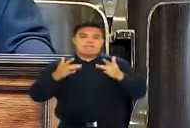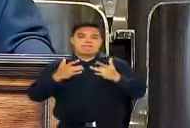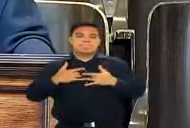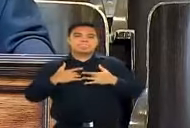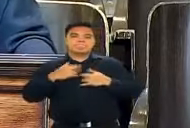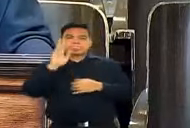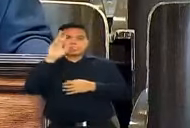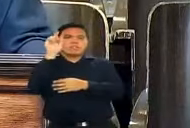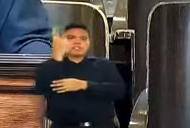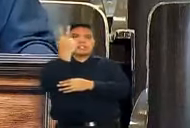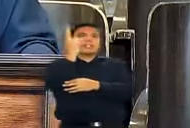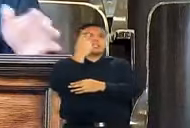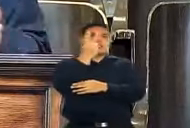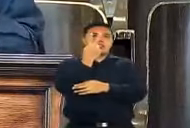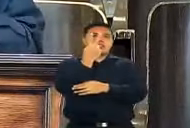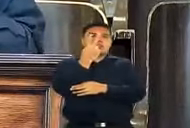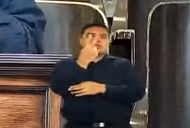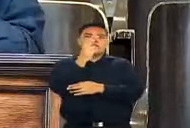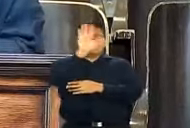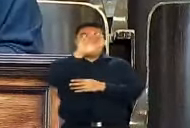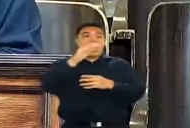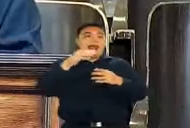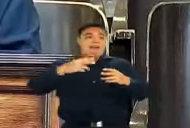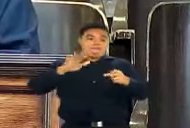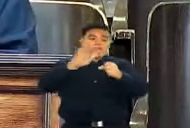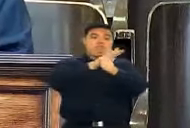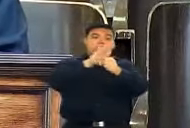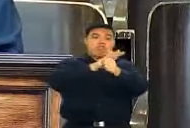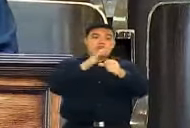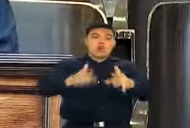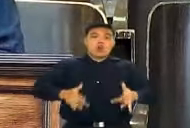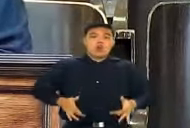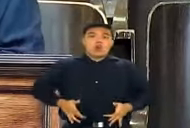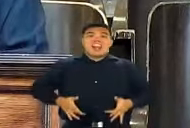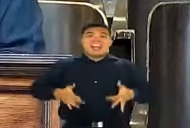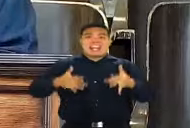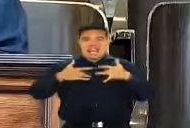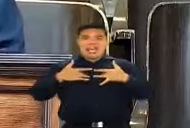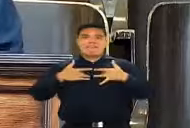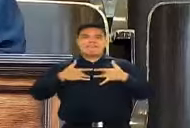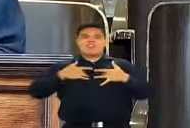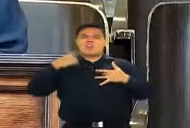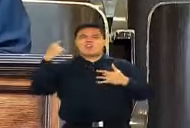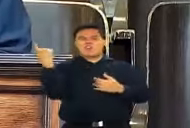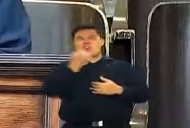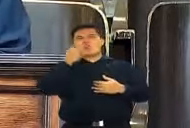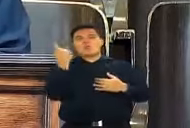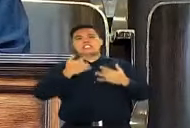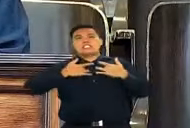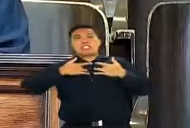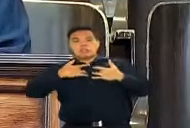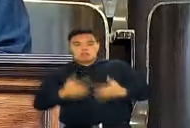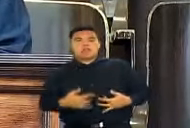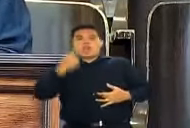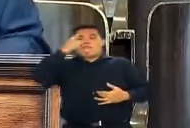prayers to be answered. Secondly, a full life is a life